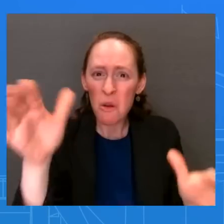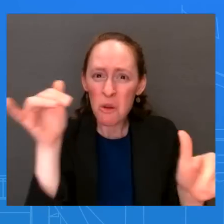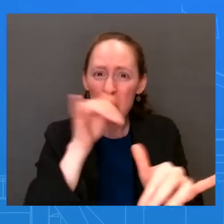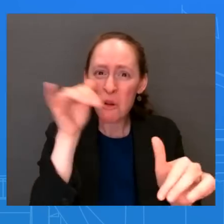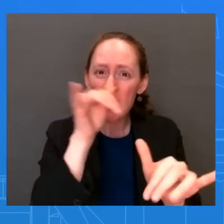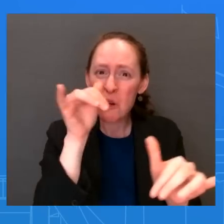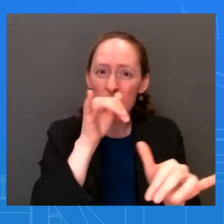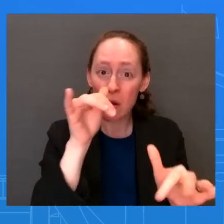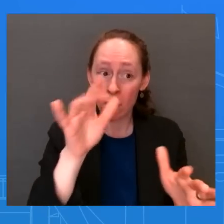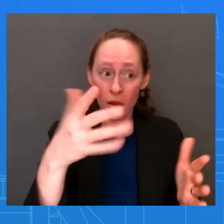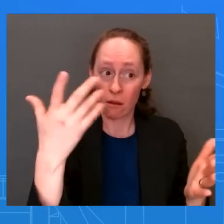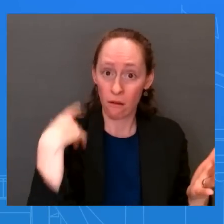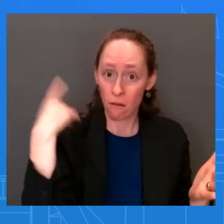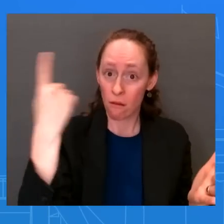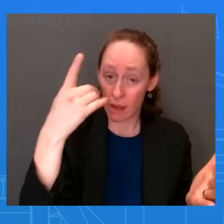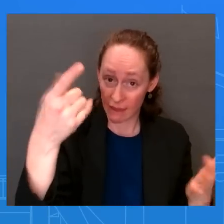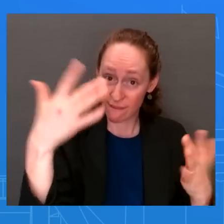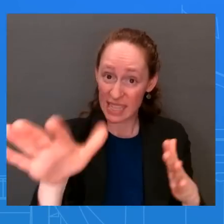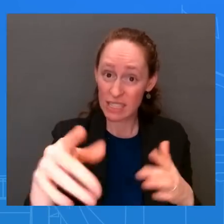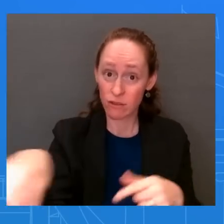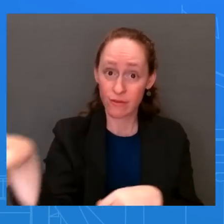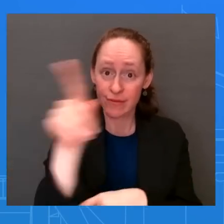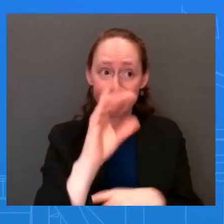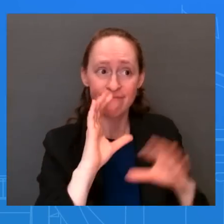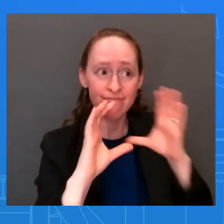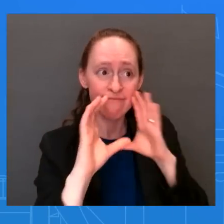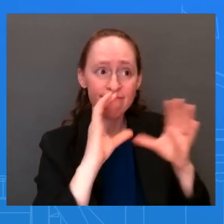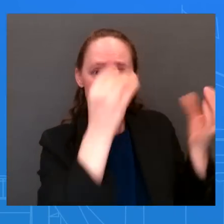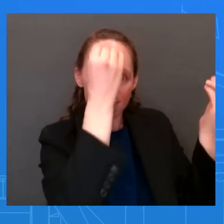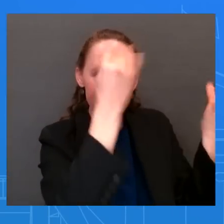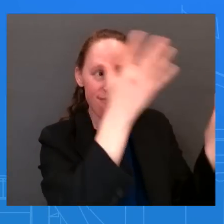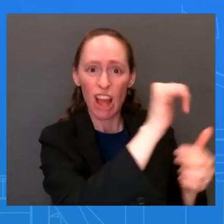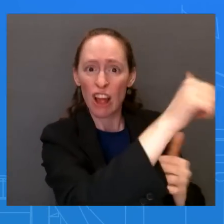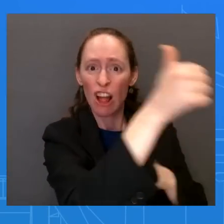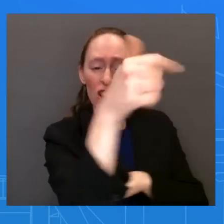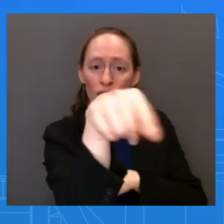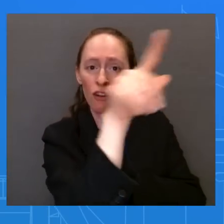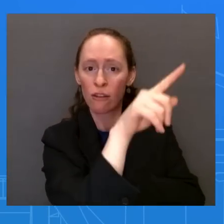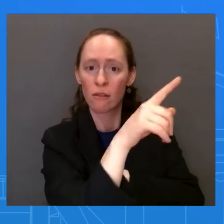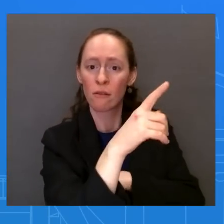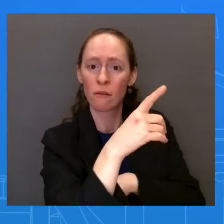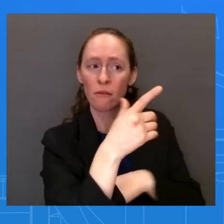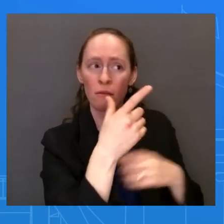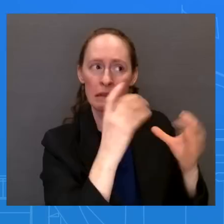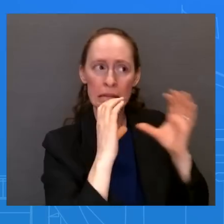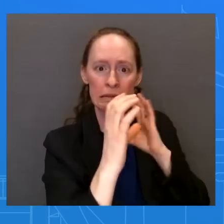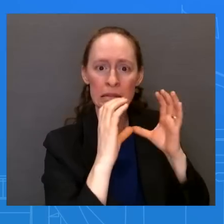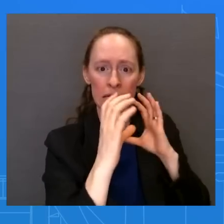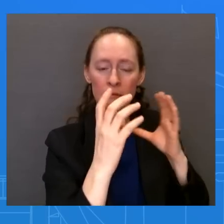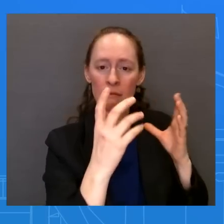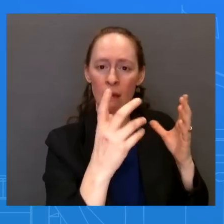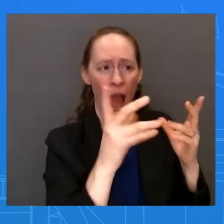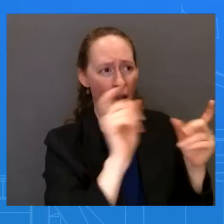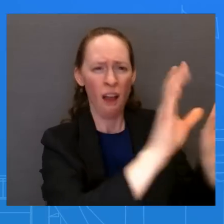and still be trusted with secrets? Is that -- are those conversations that the President is having right now or that top administration officials are having --